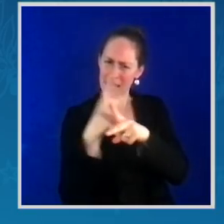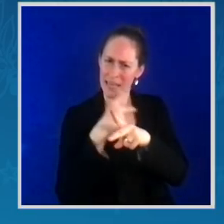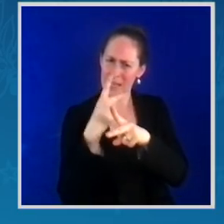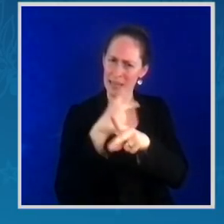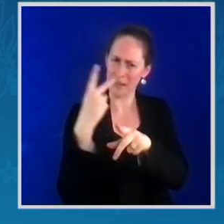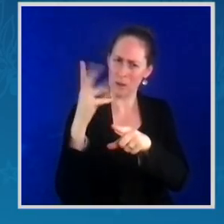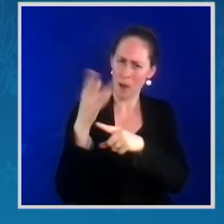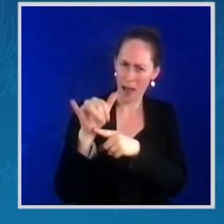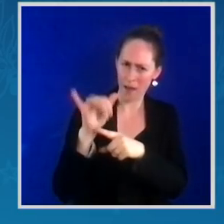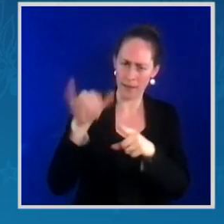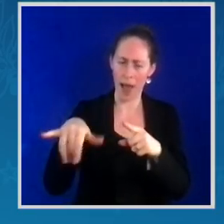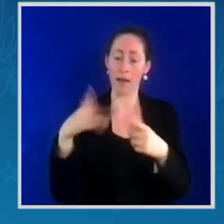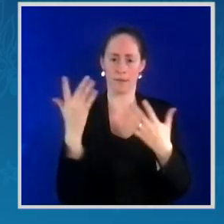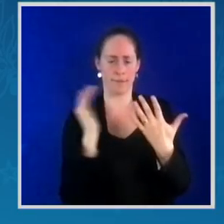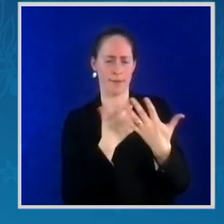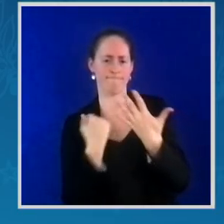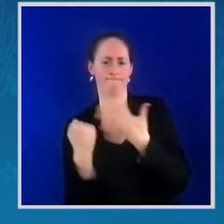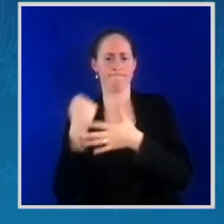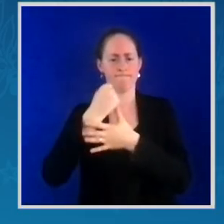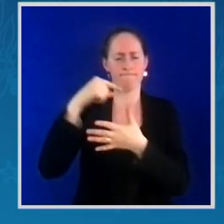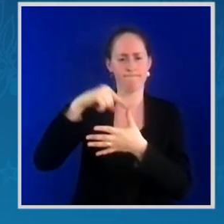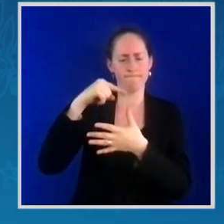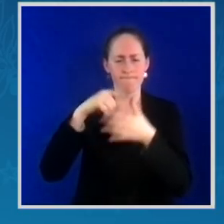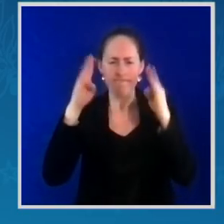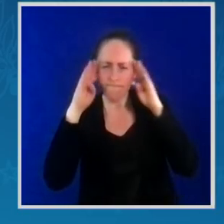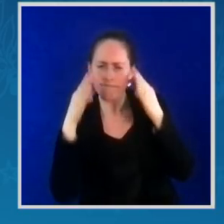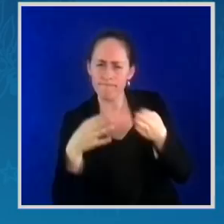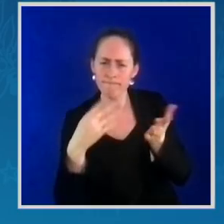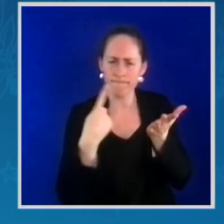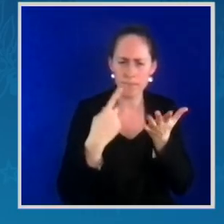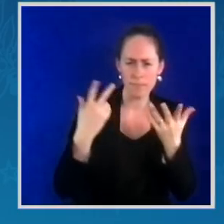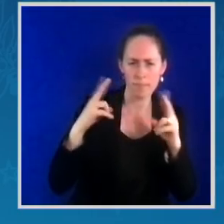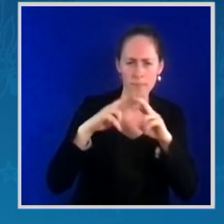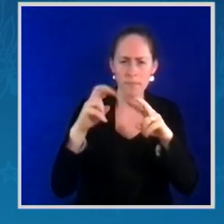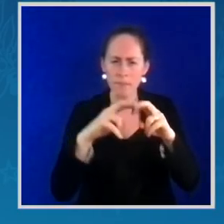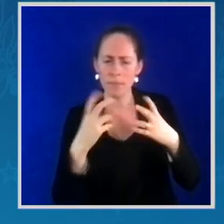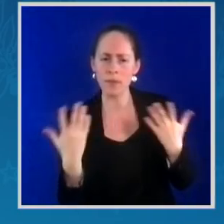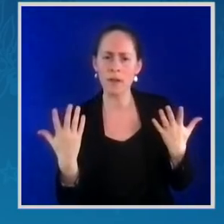then it must be a priority for us to understand why people leave.